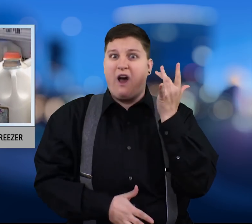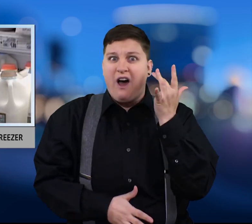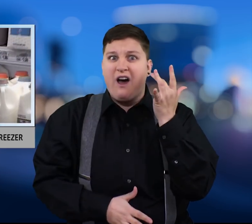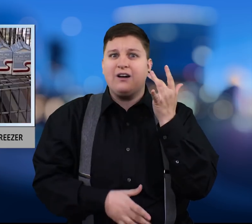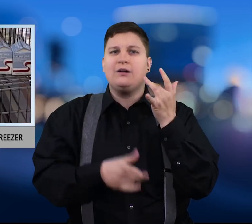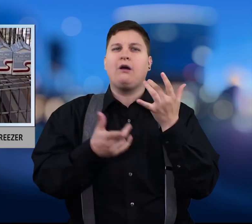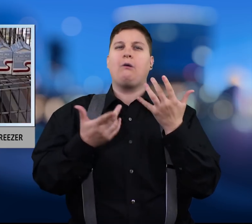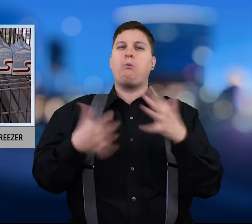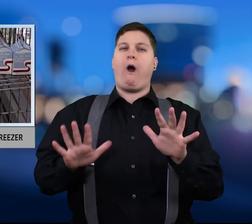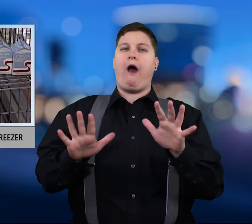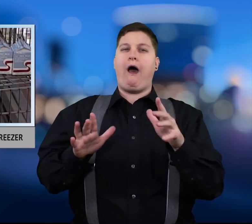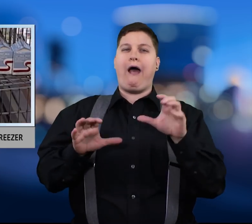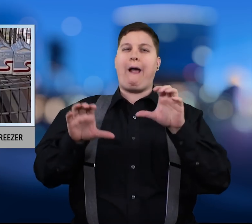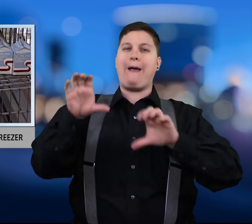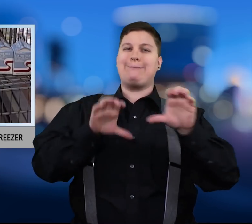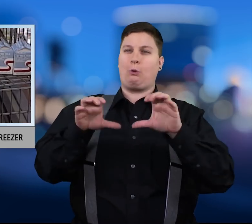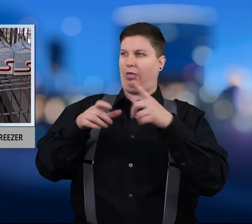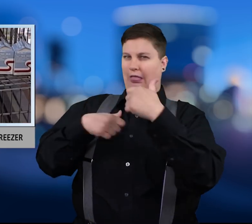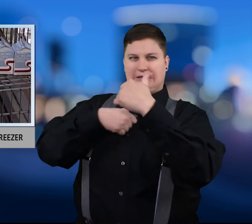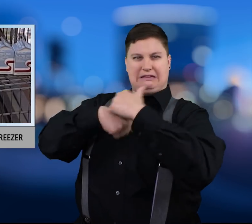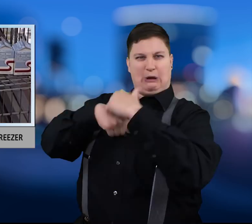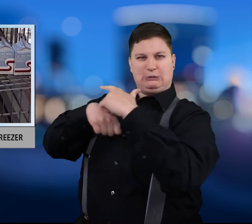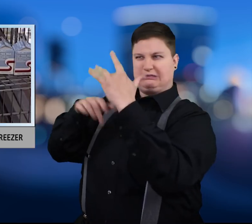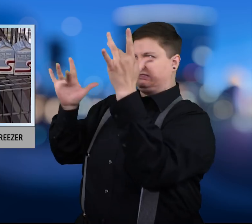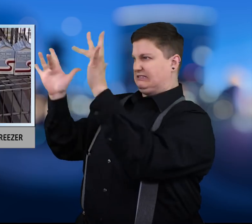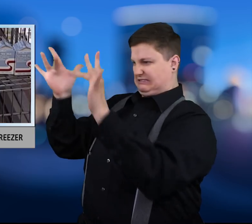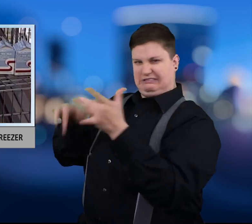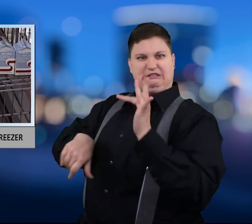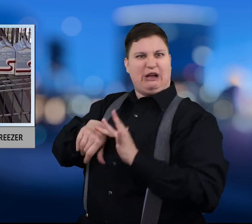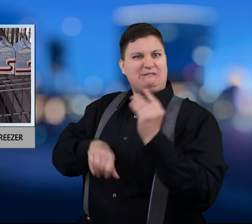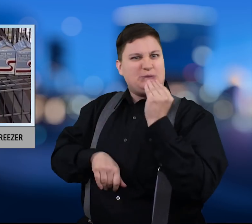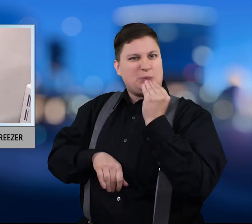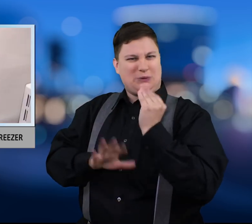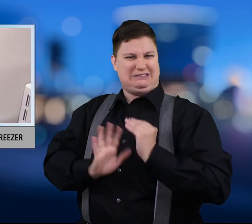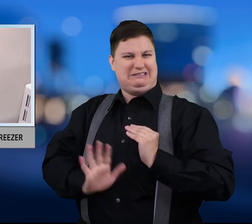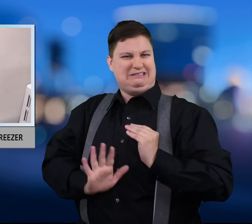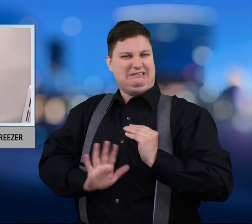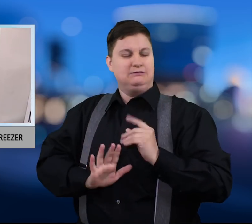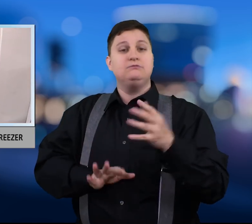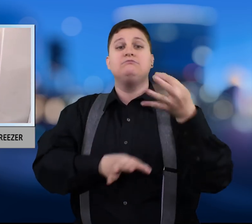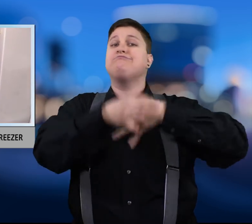want your food close to dangerous chemicals.